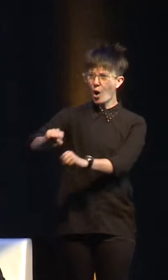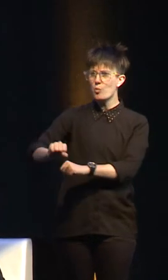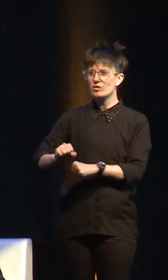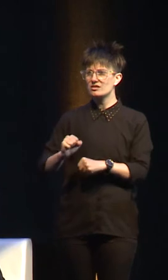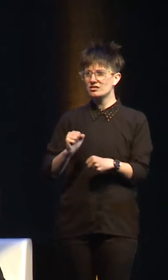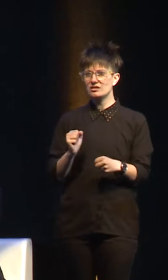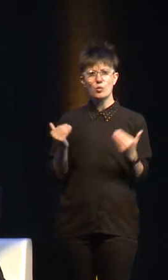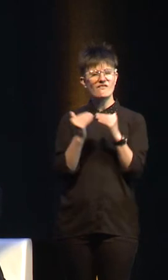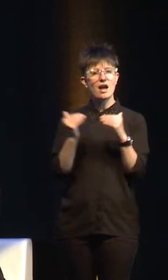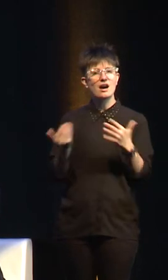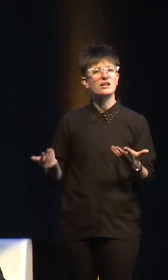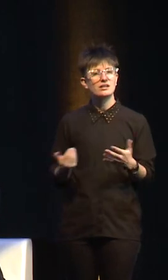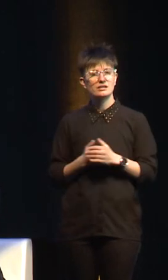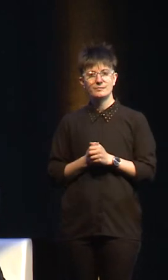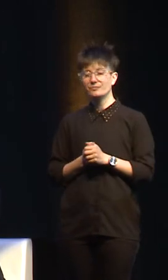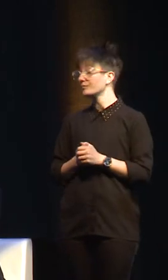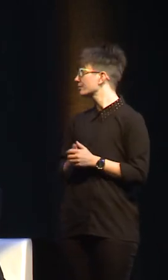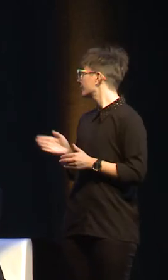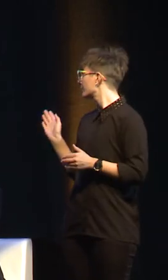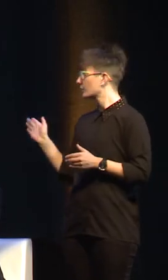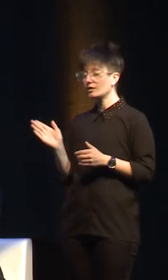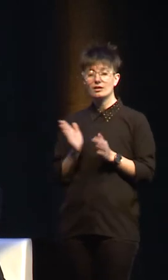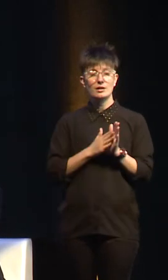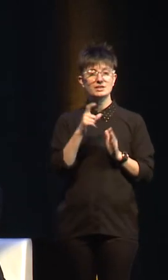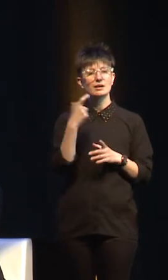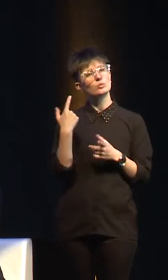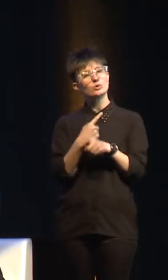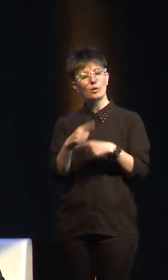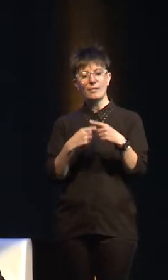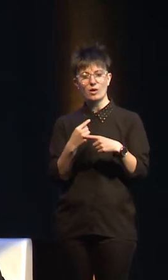about this on a panel that had Kevin Hague on it yesterday, and we talked about the west